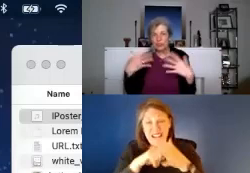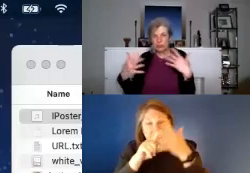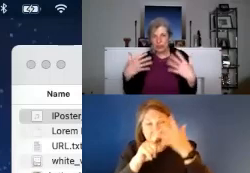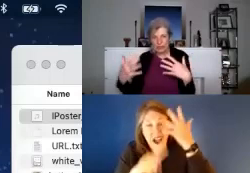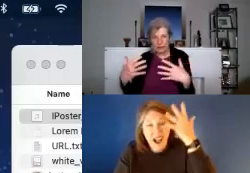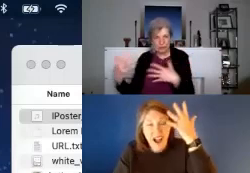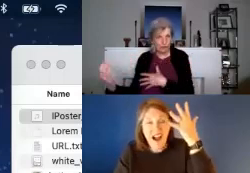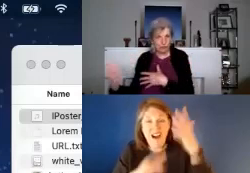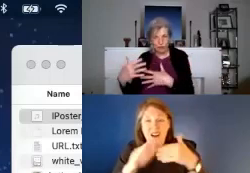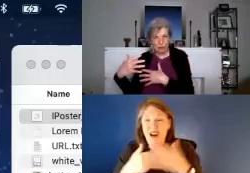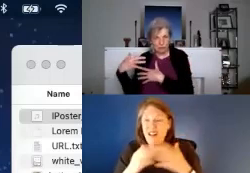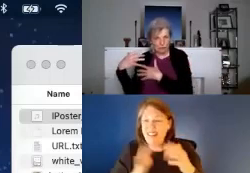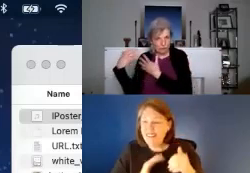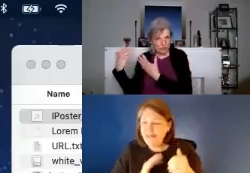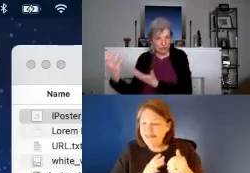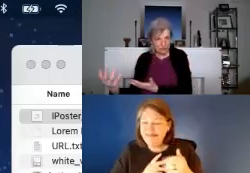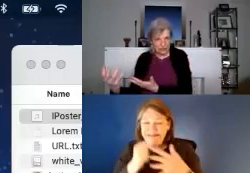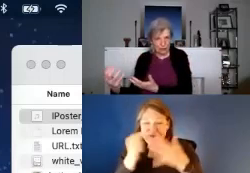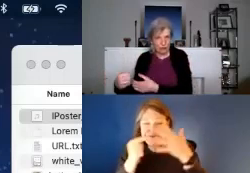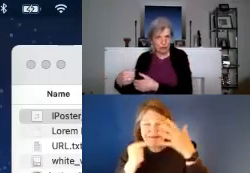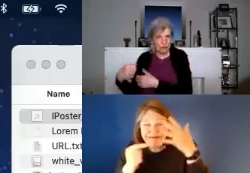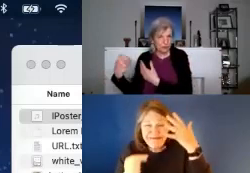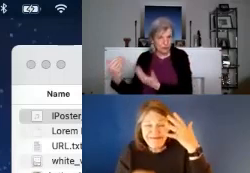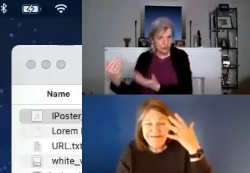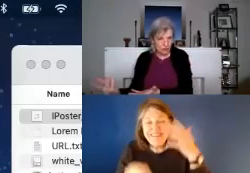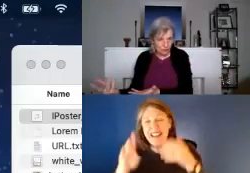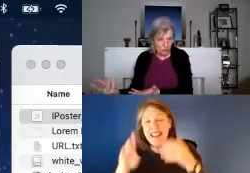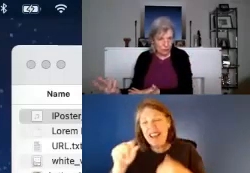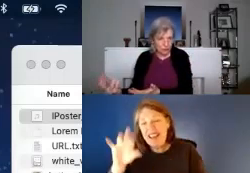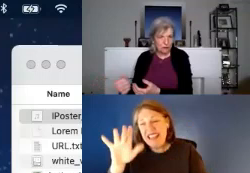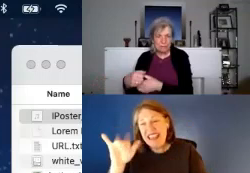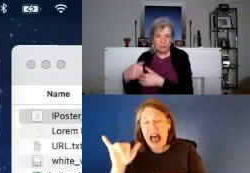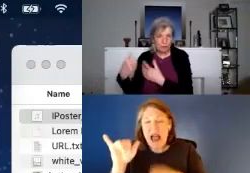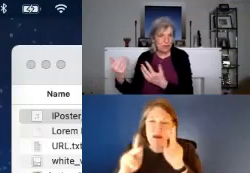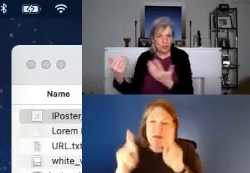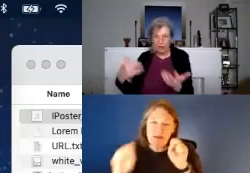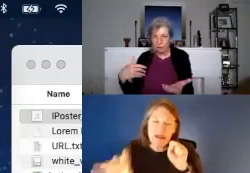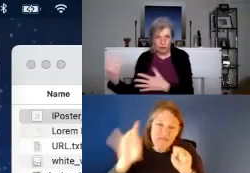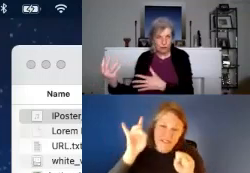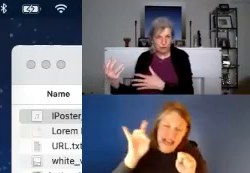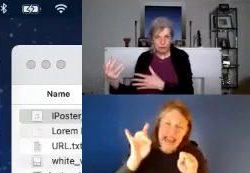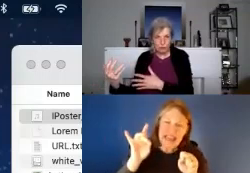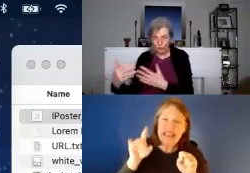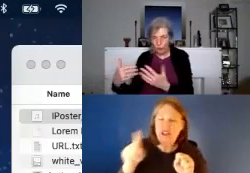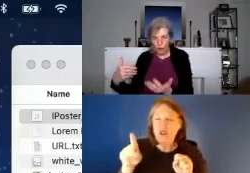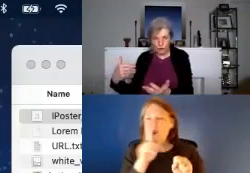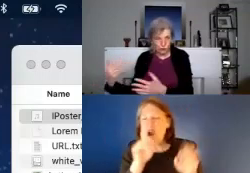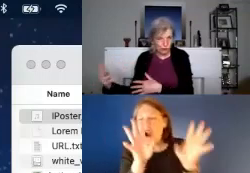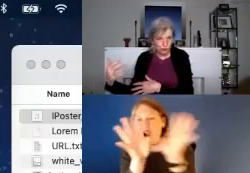dynamics to them being the gallery, being discoverable. Your meeting up with one, two,